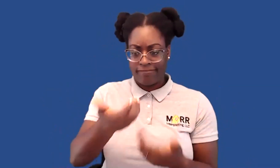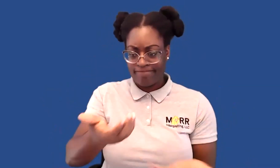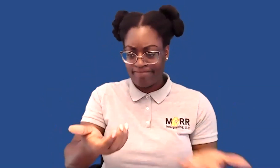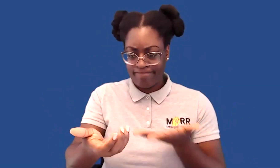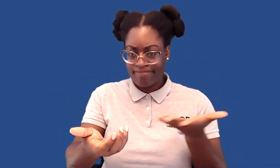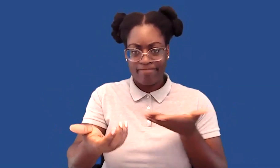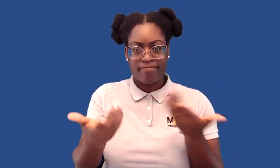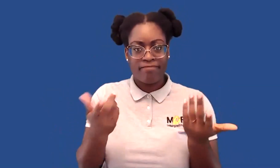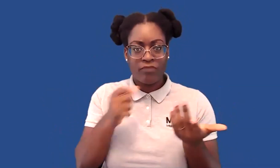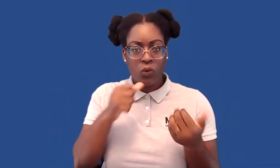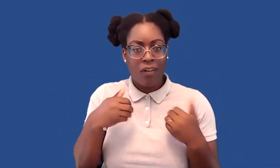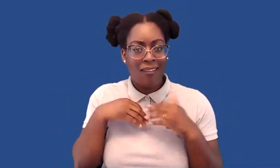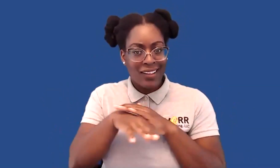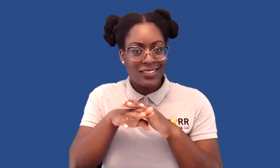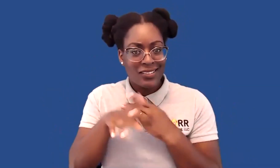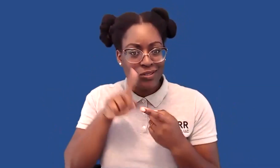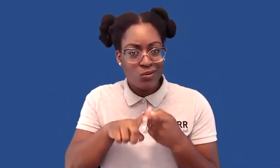So how do you navigate that?